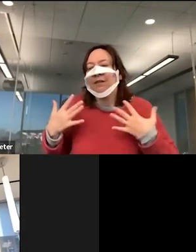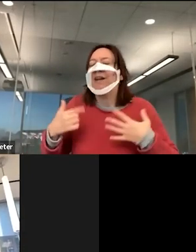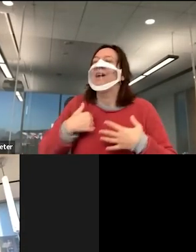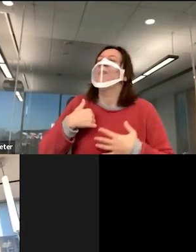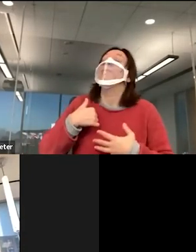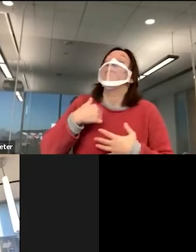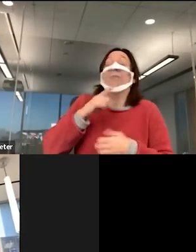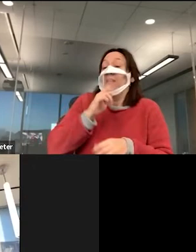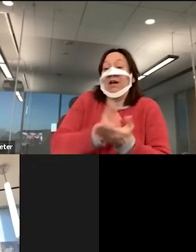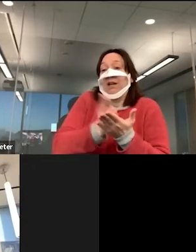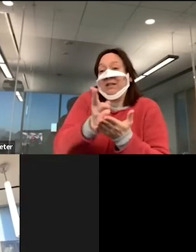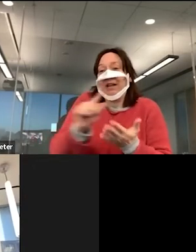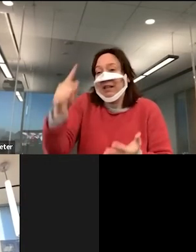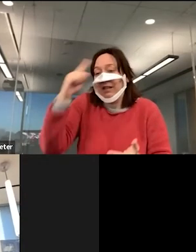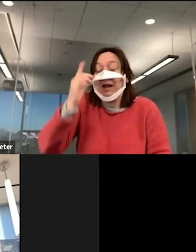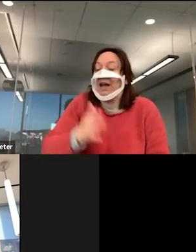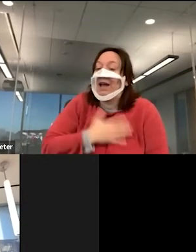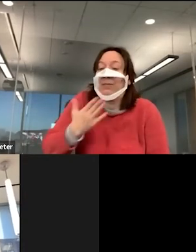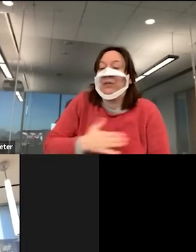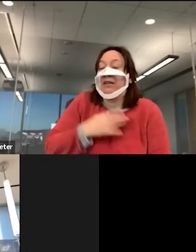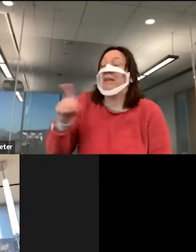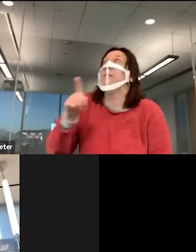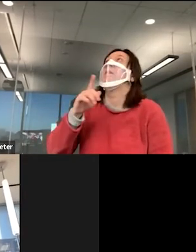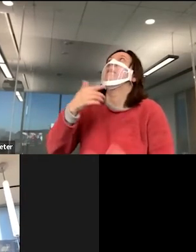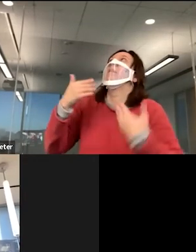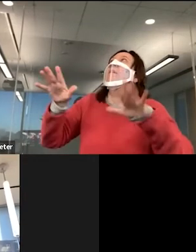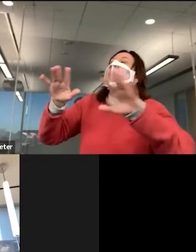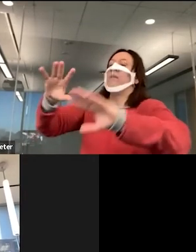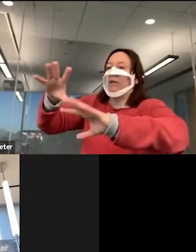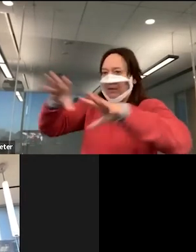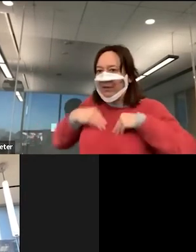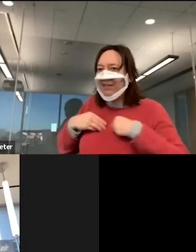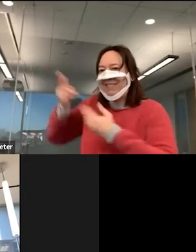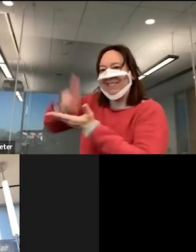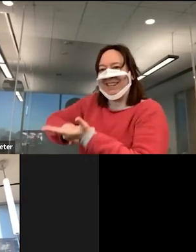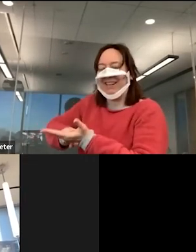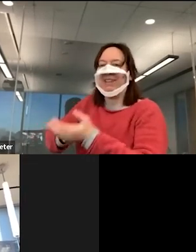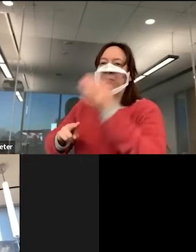was signing it and that it was that part of the work was over the implementing part was